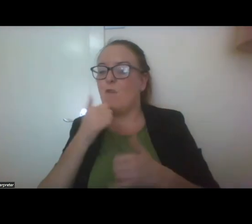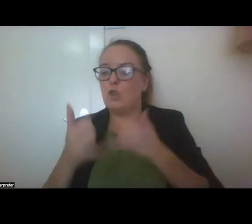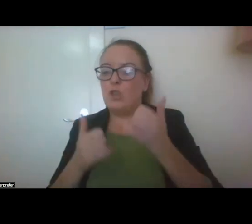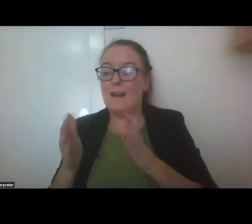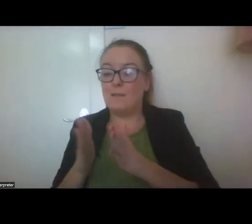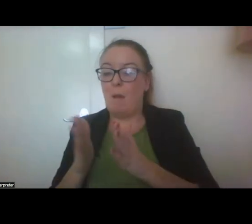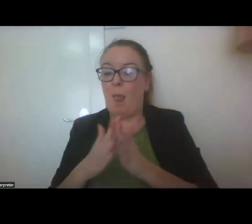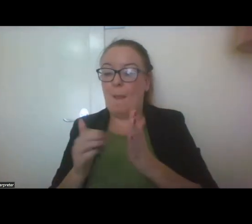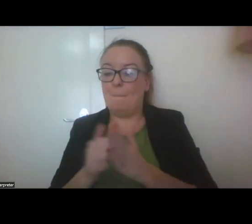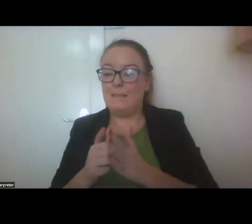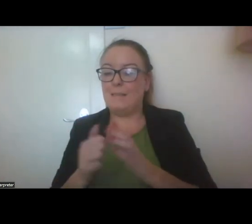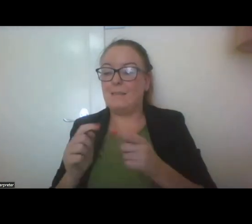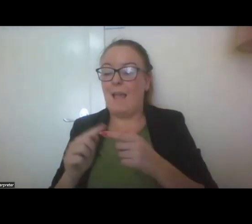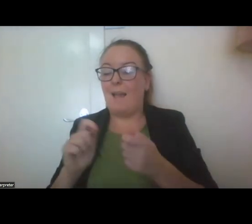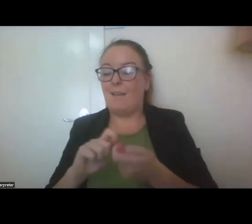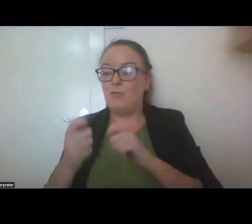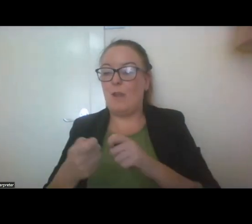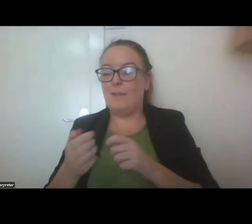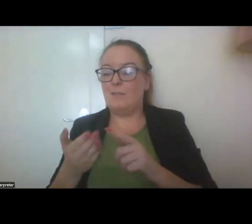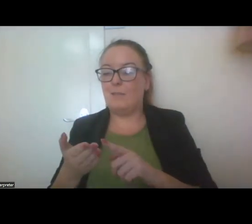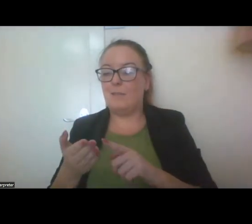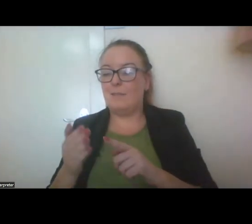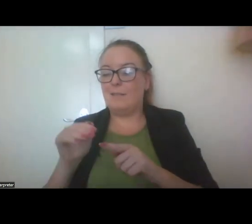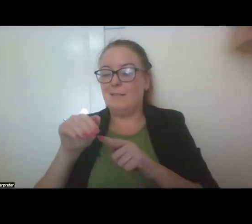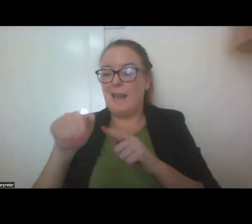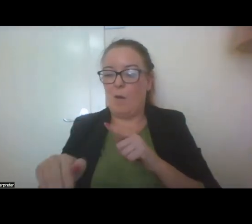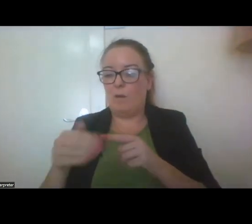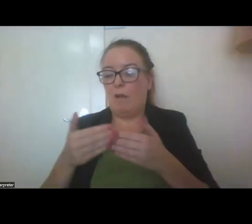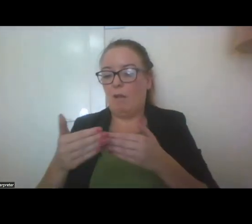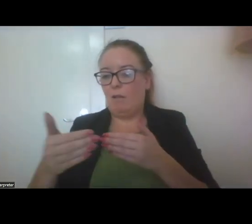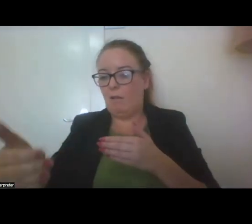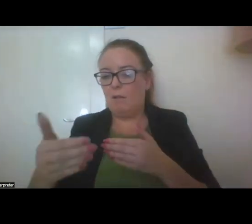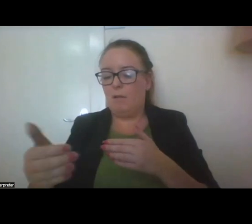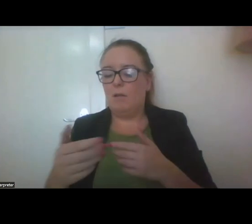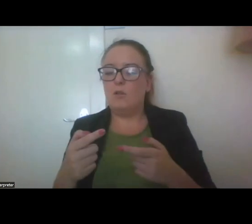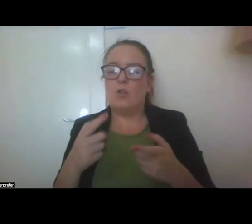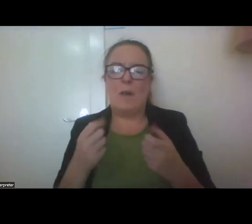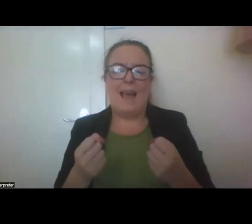For which you get the consultation, software upgrades, remote support, blah, blah.